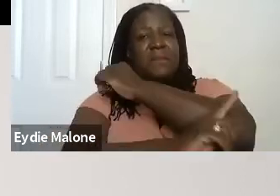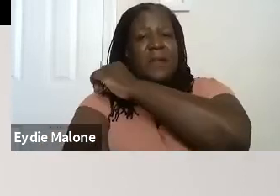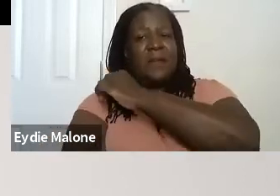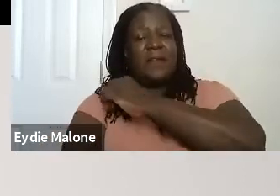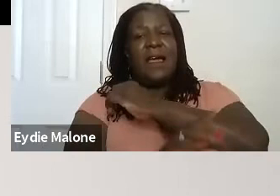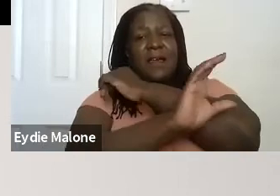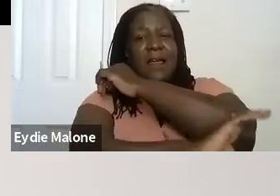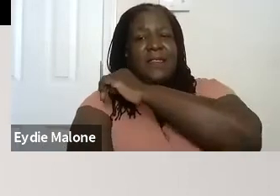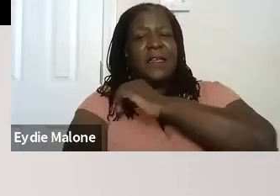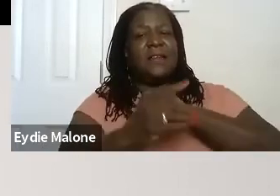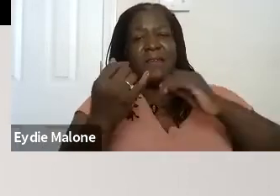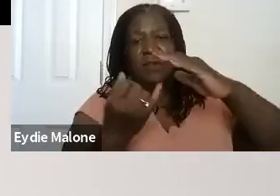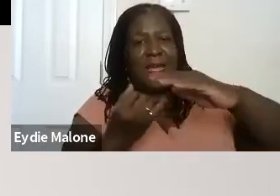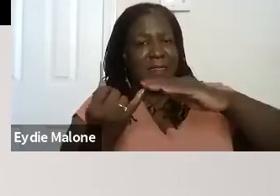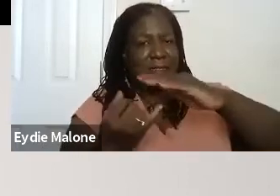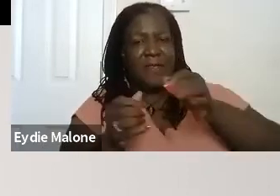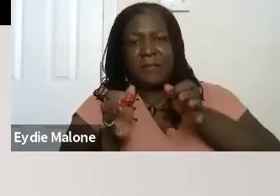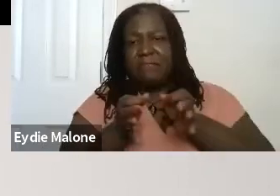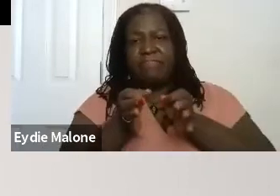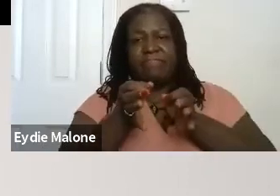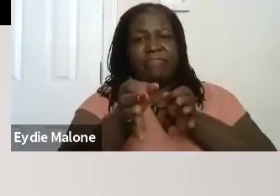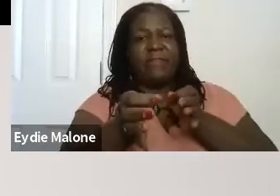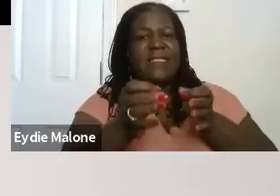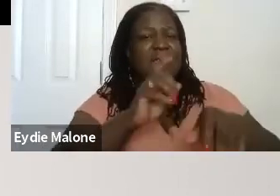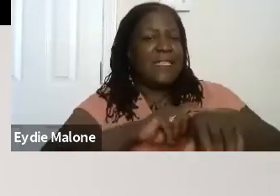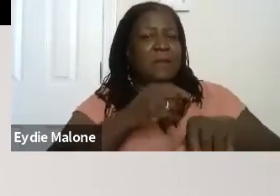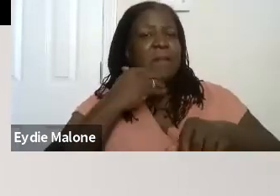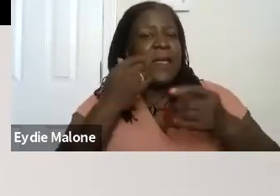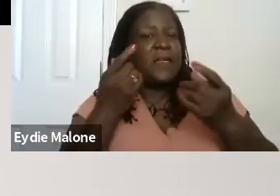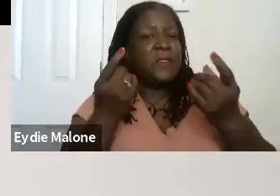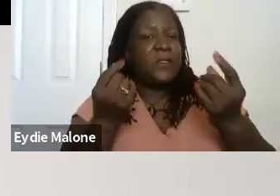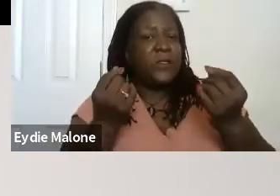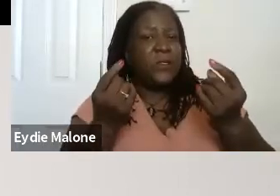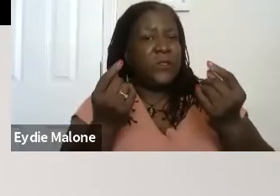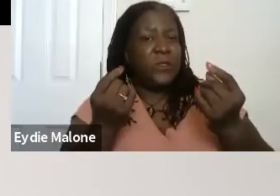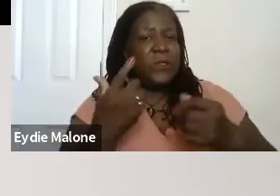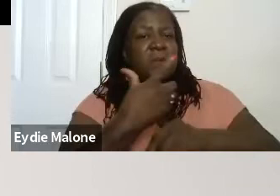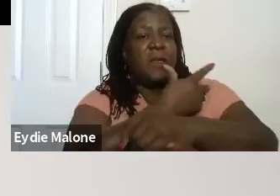an extended period of time and our best way out of that is to vaccinate our population.